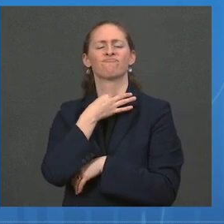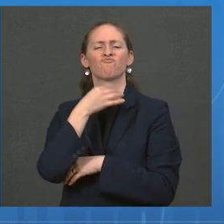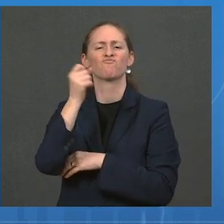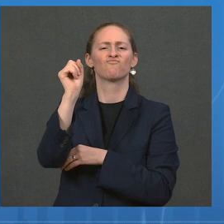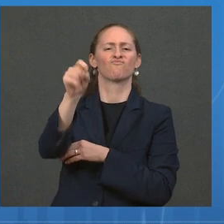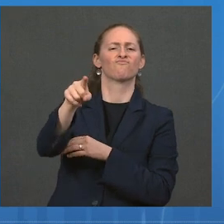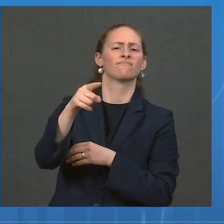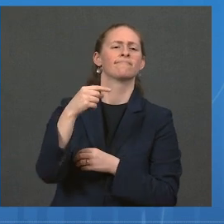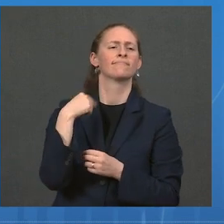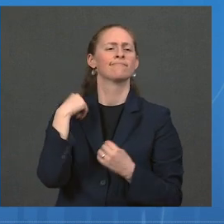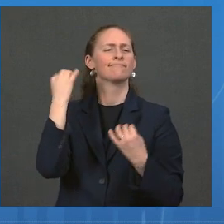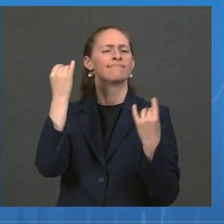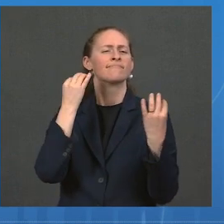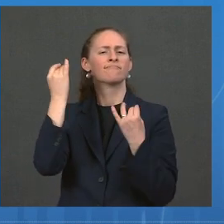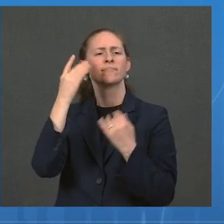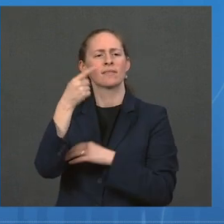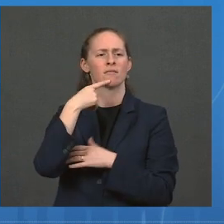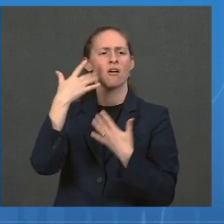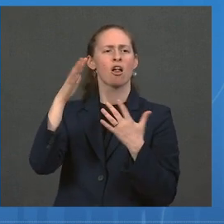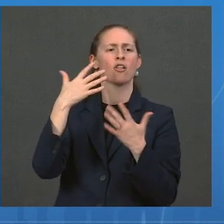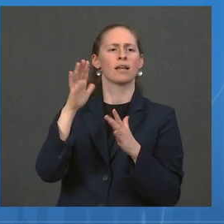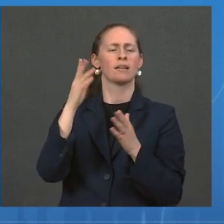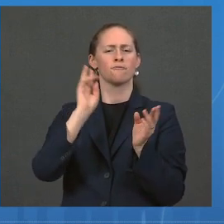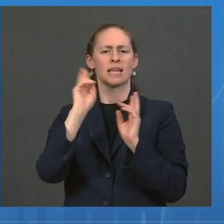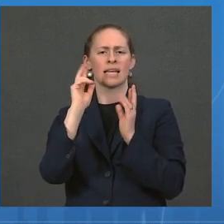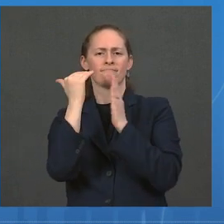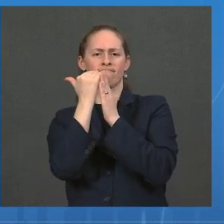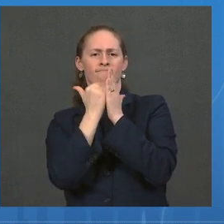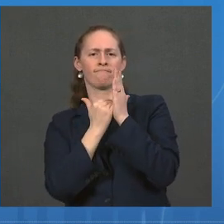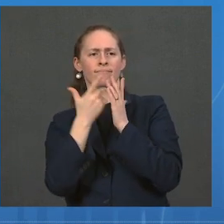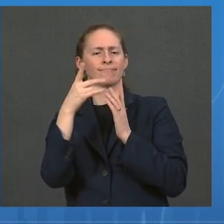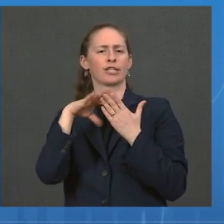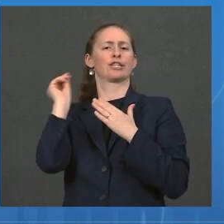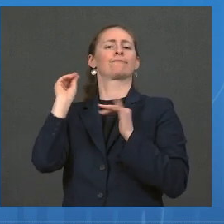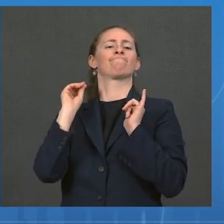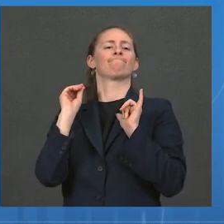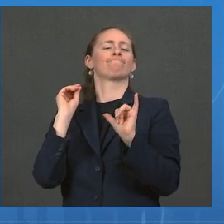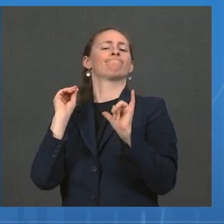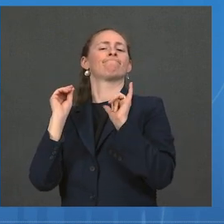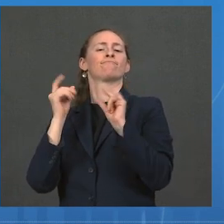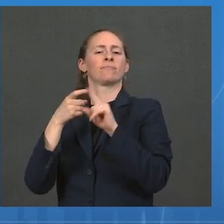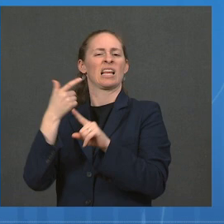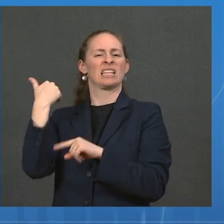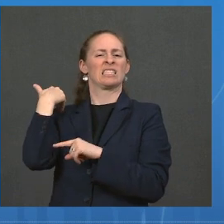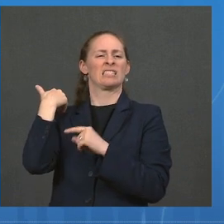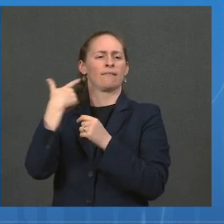that we've learned so far with other vaccine rollouts. Last time, we announced a plan